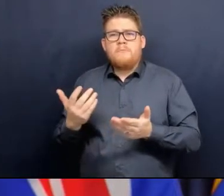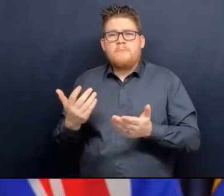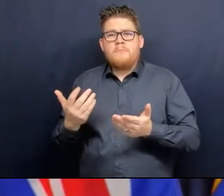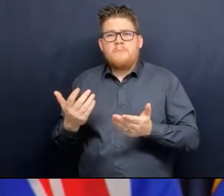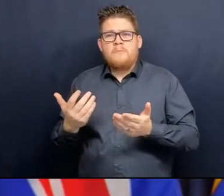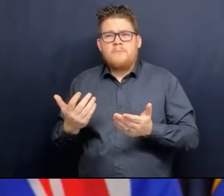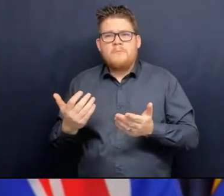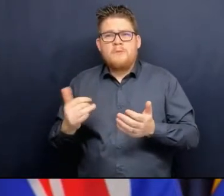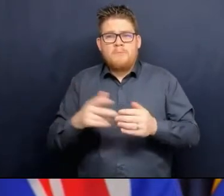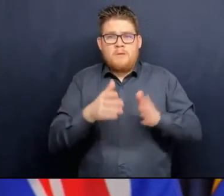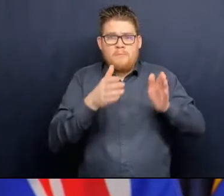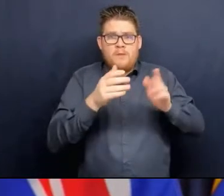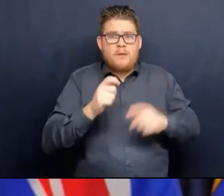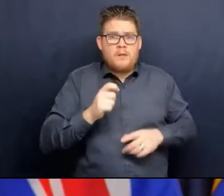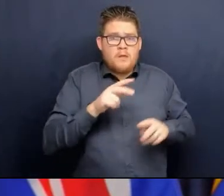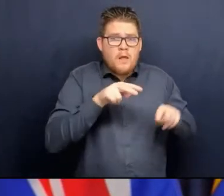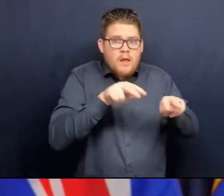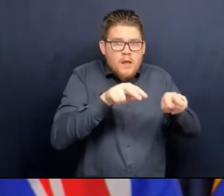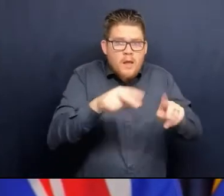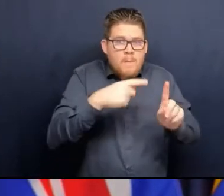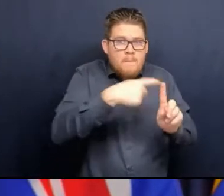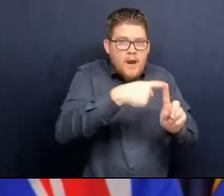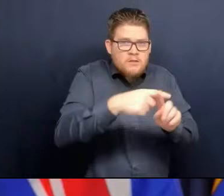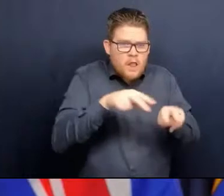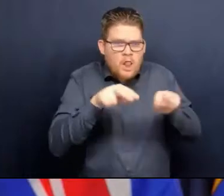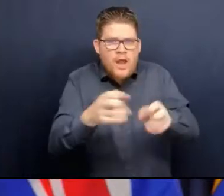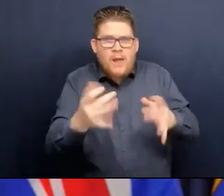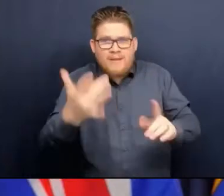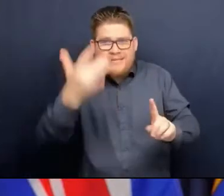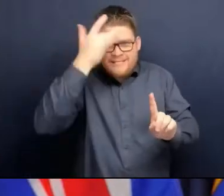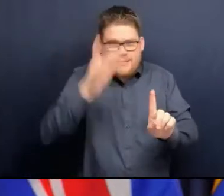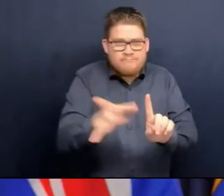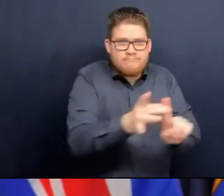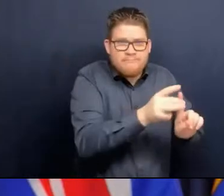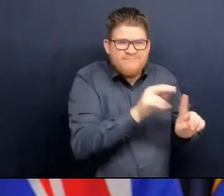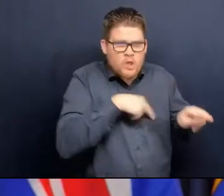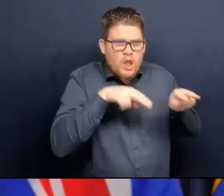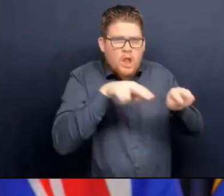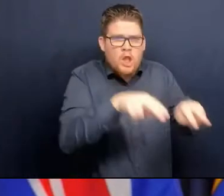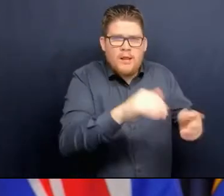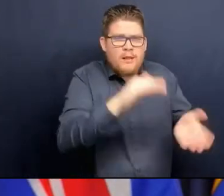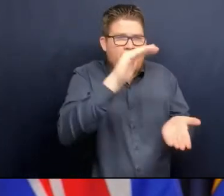December, the concern that people wouldn't have access to care. Well, they're going to